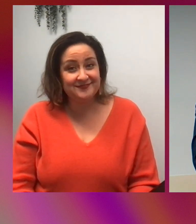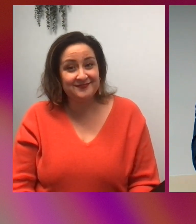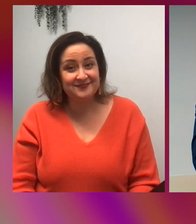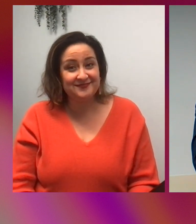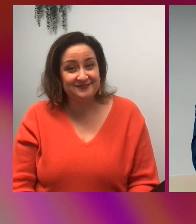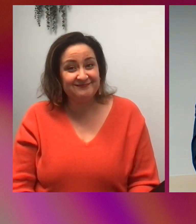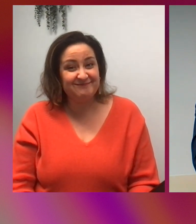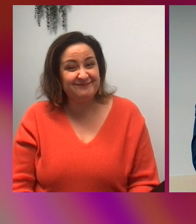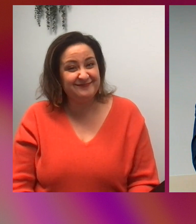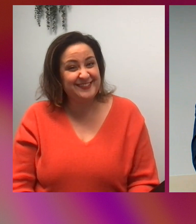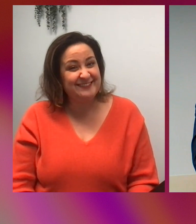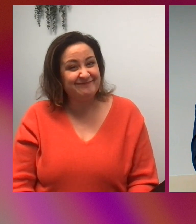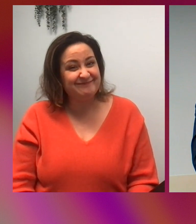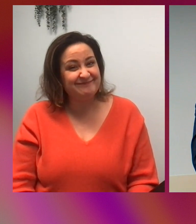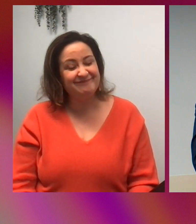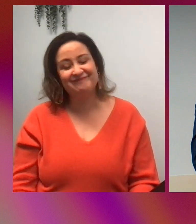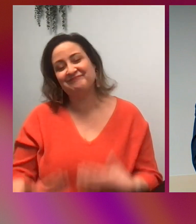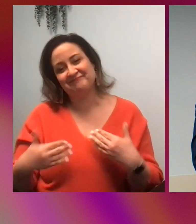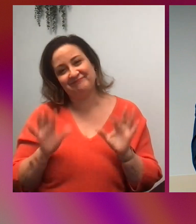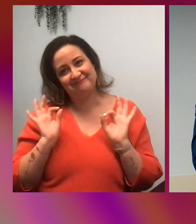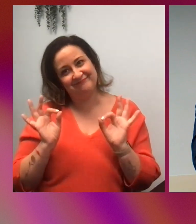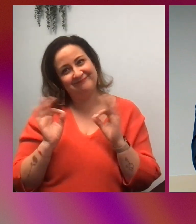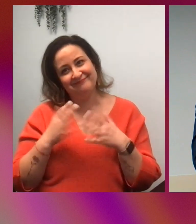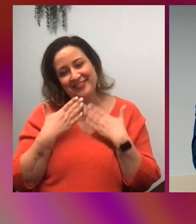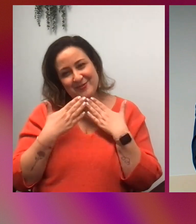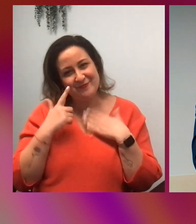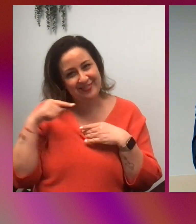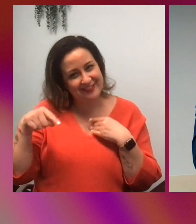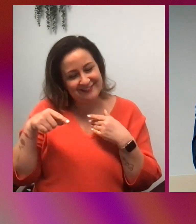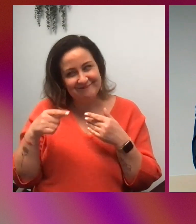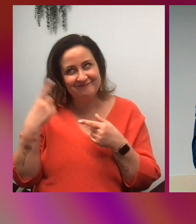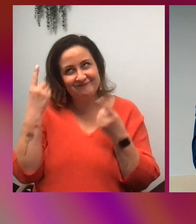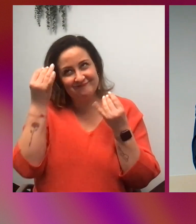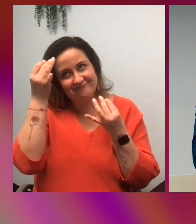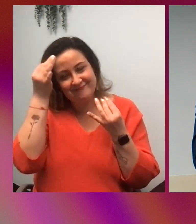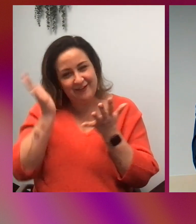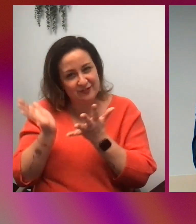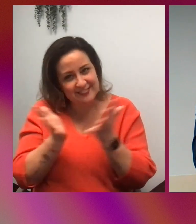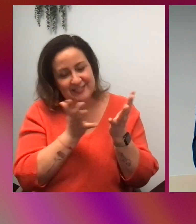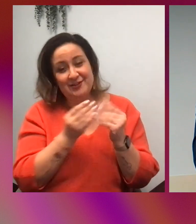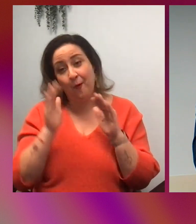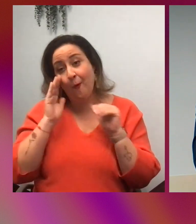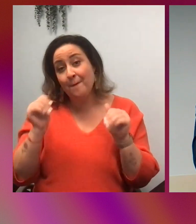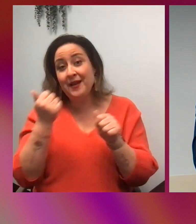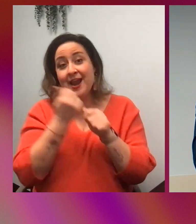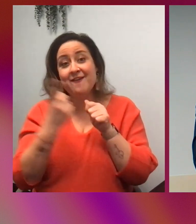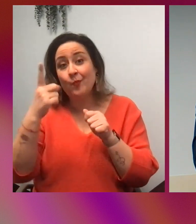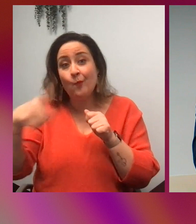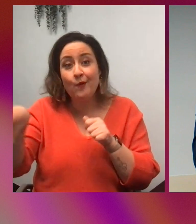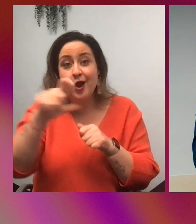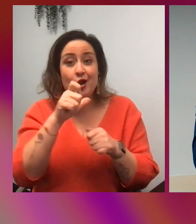Well, thank you for this opportunity, this reflective conversation. For those of you watching,